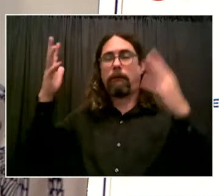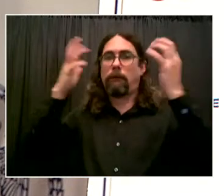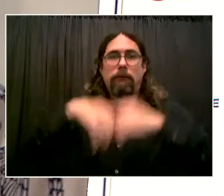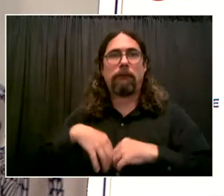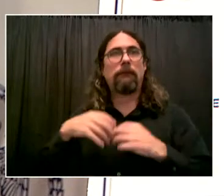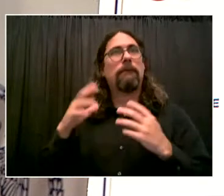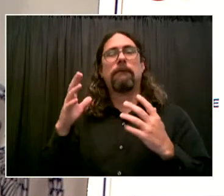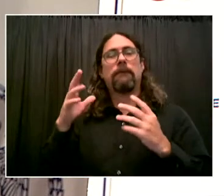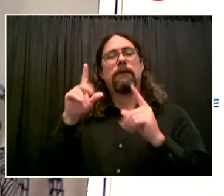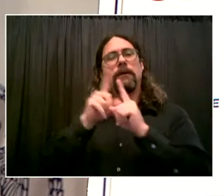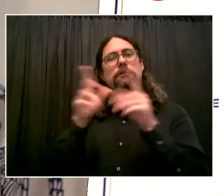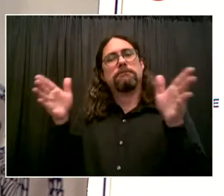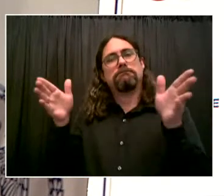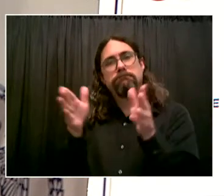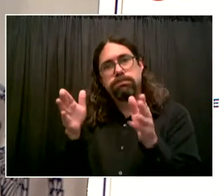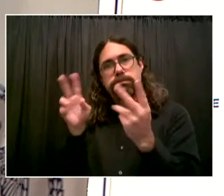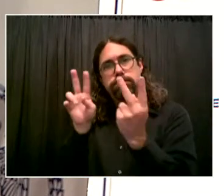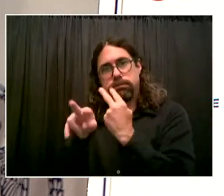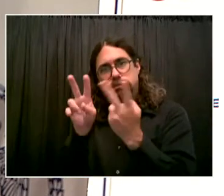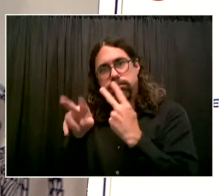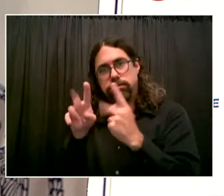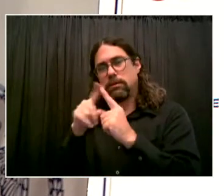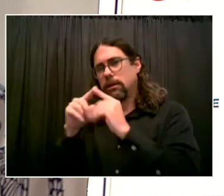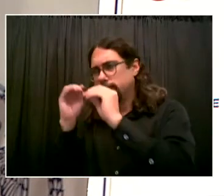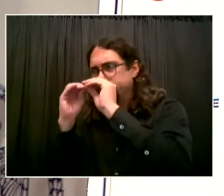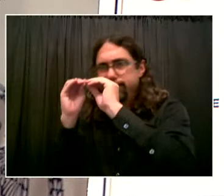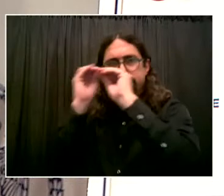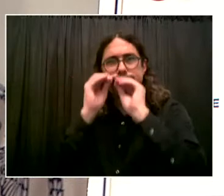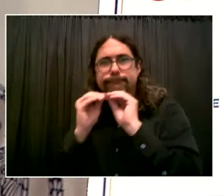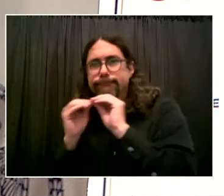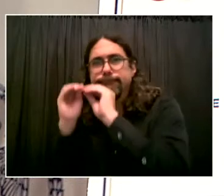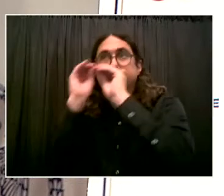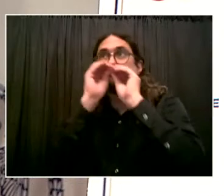AND KEEP THE HIGHWAY ALIVE FOR LONGER? I APPRECIATED